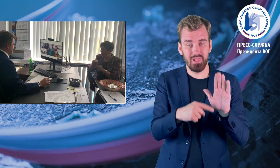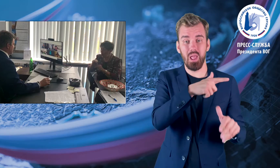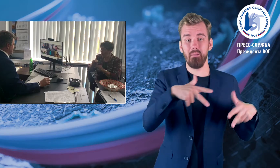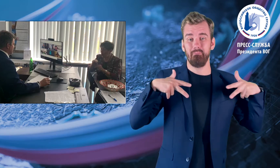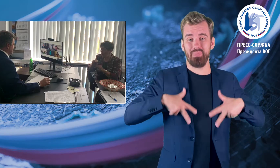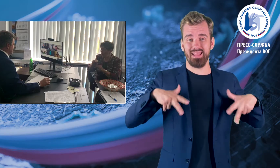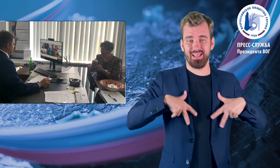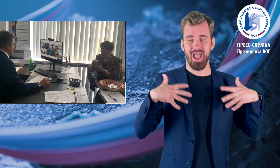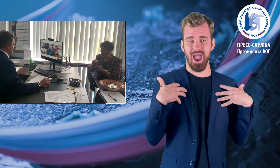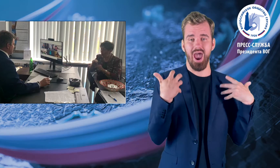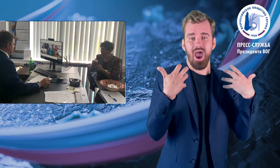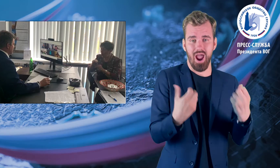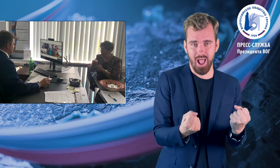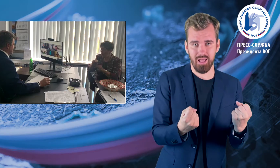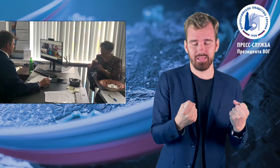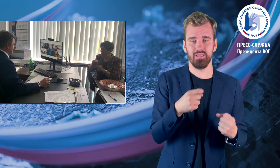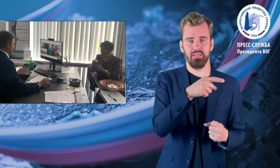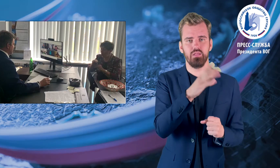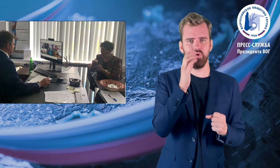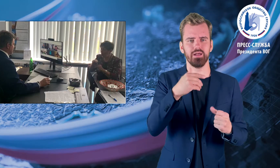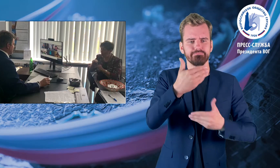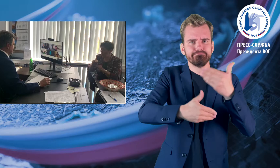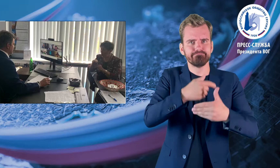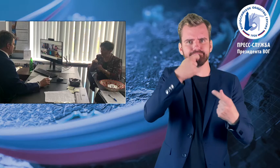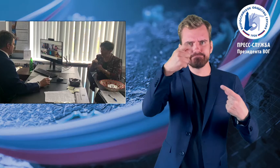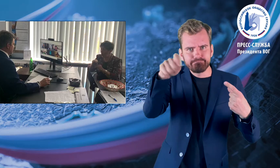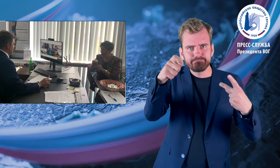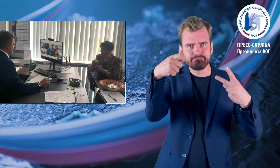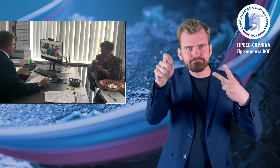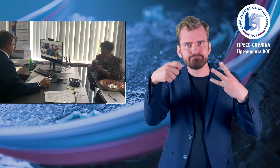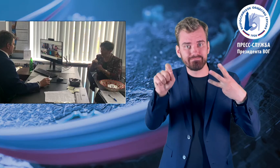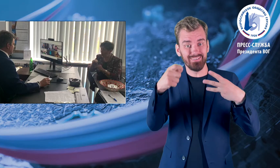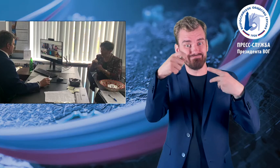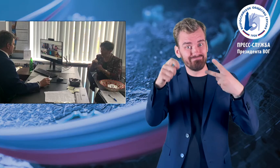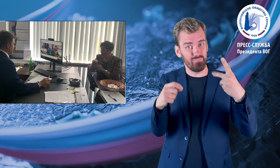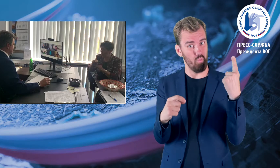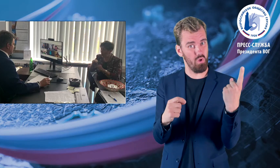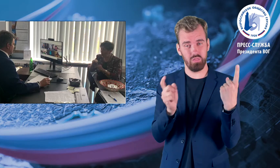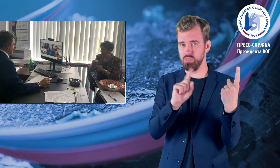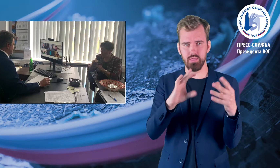which the Ministry of Health will have to implement together